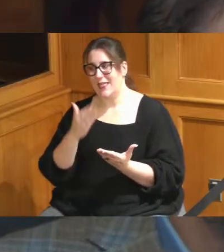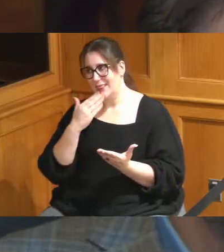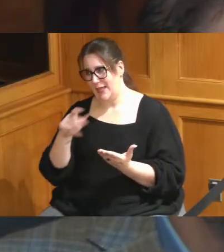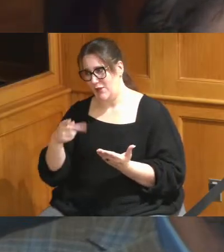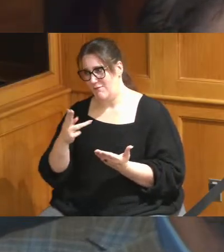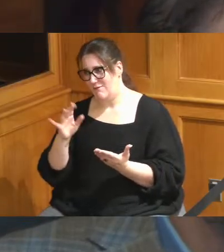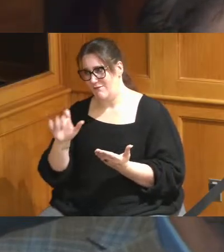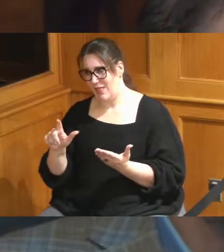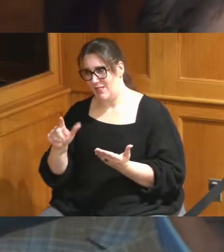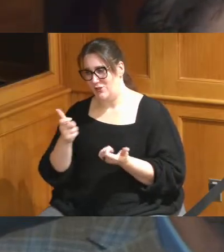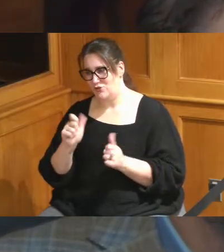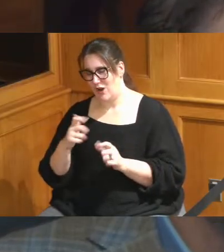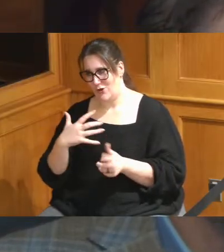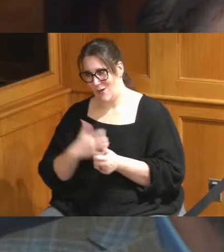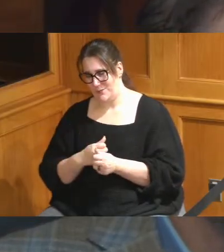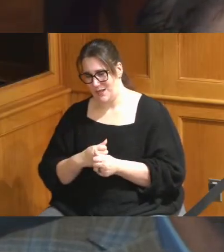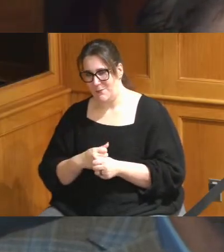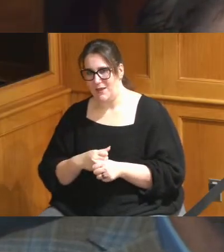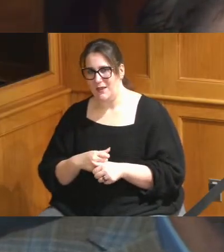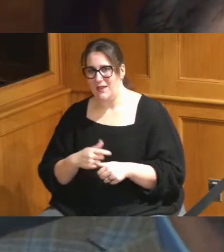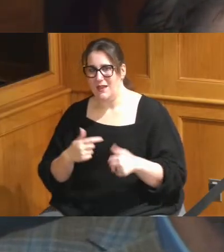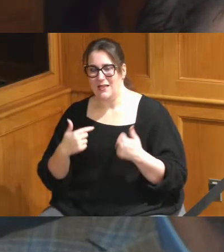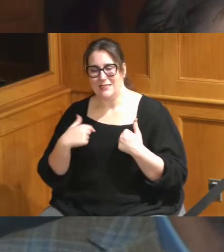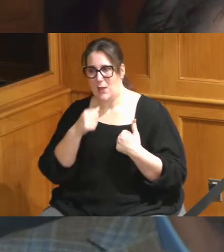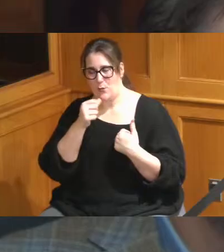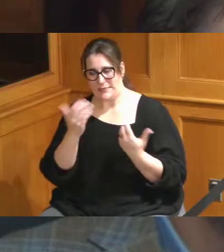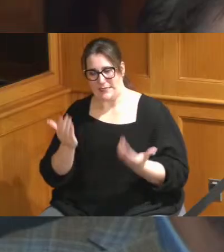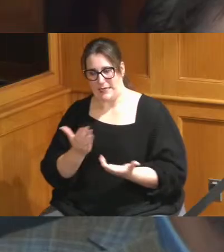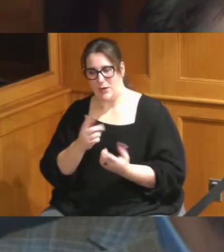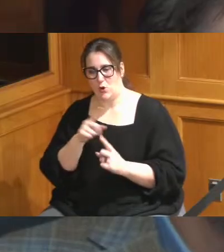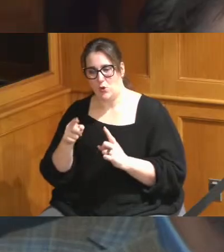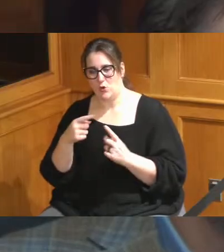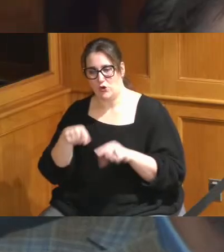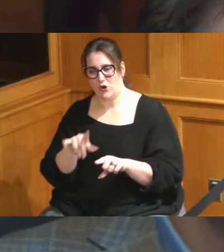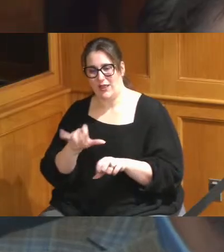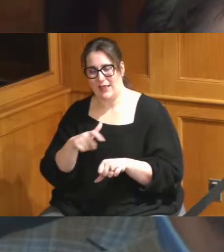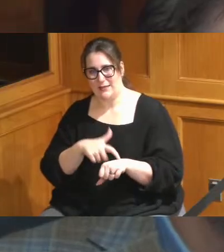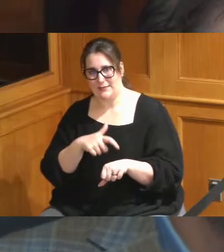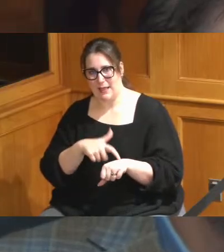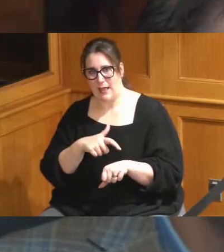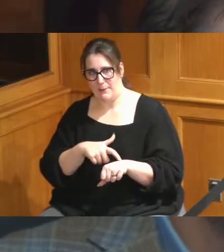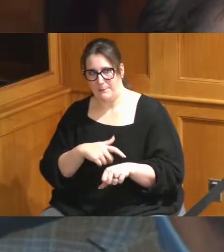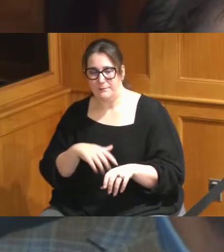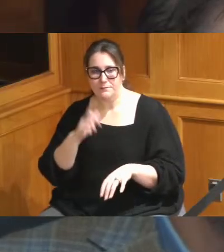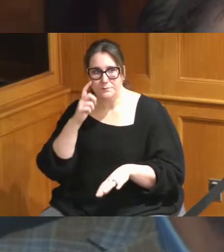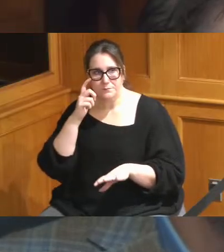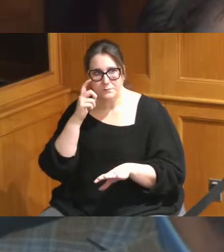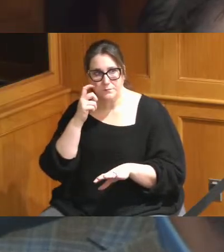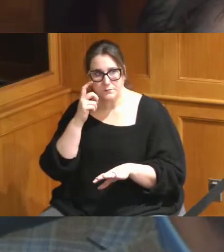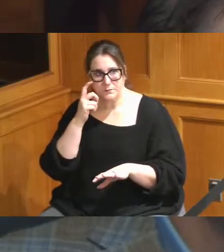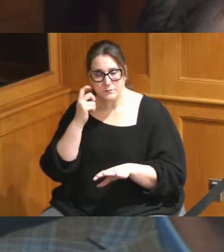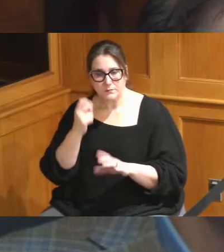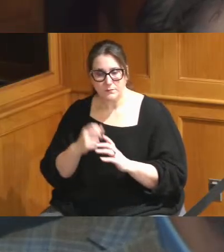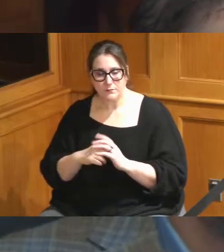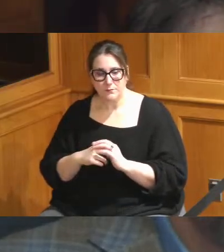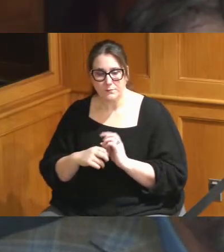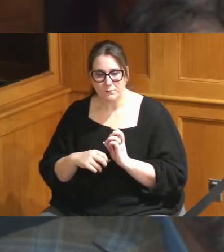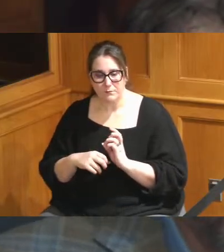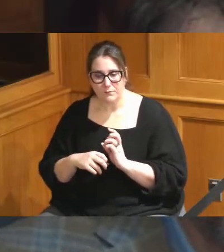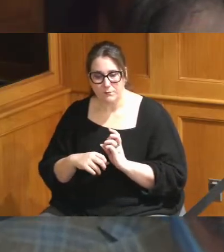because I wasn't kind of here when the county was doing the banks part of it. and I wanted to know